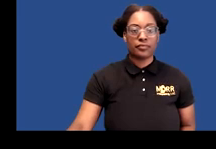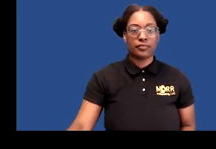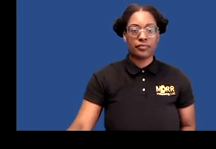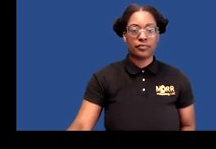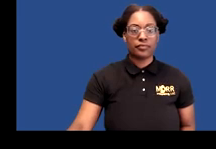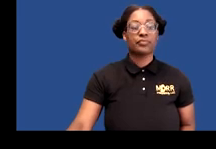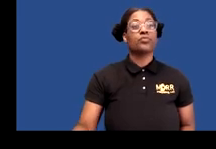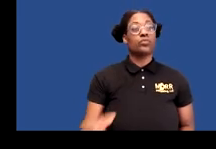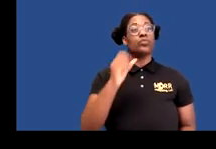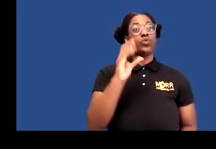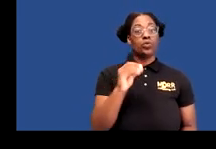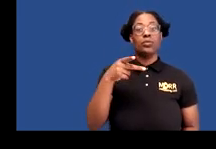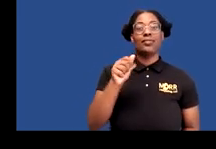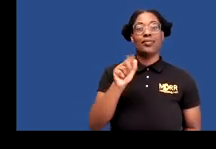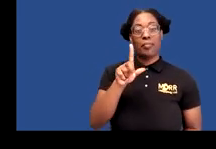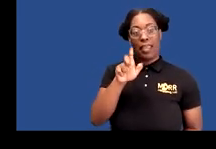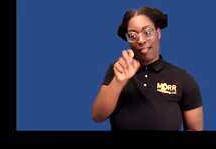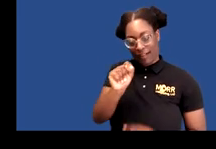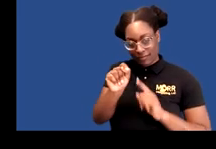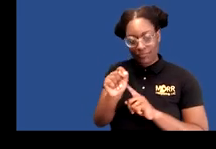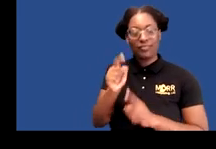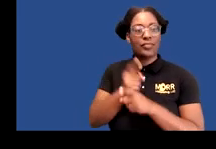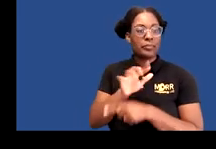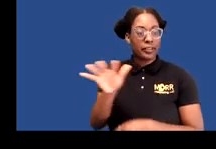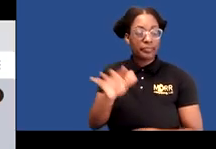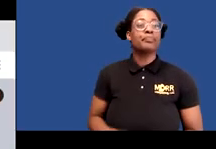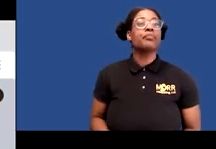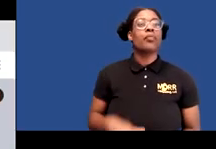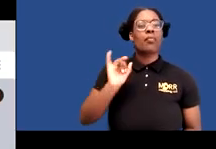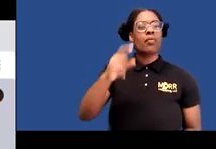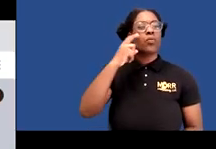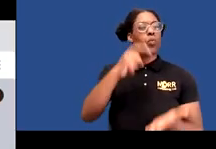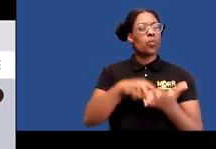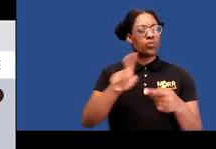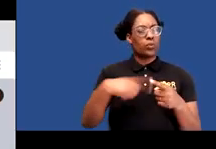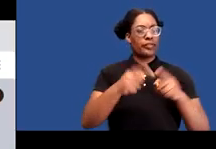And so this Padlet, you will notice--